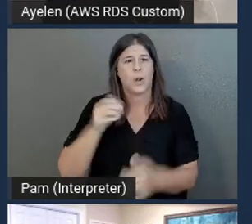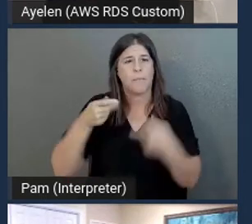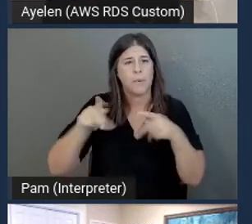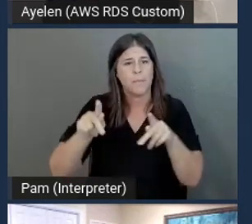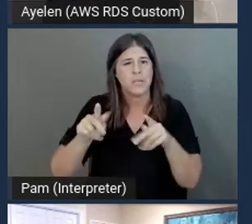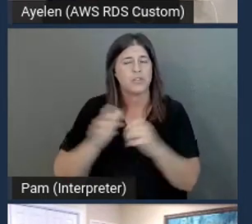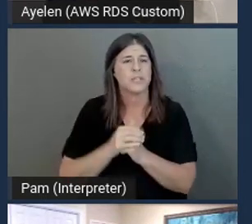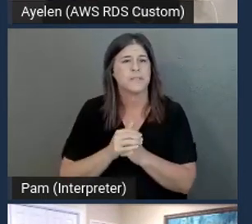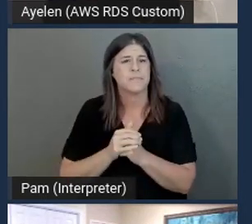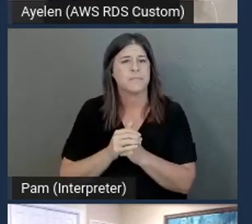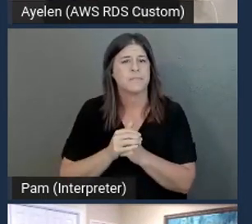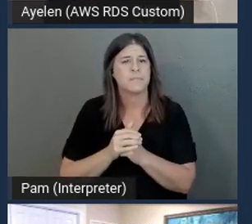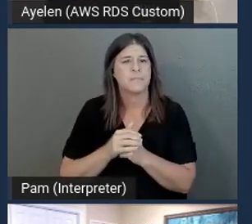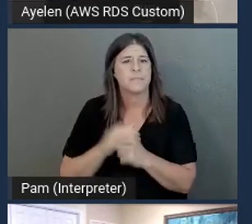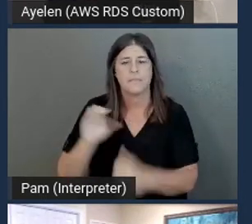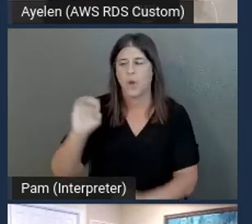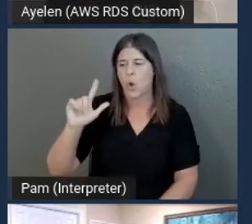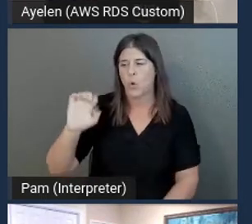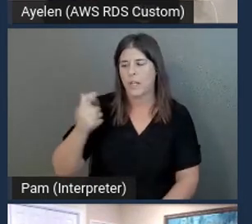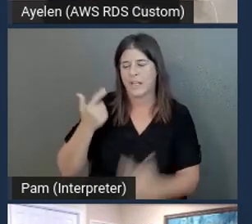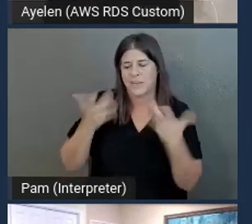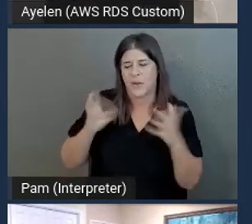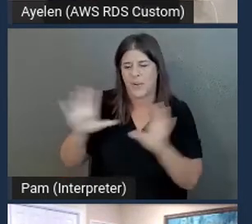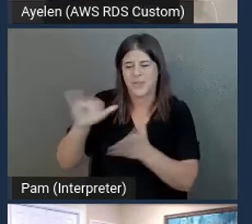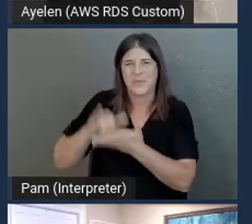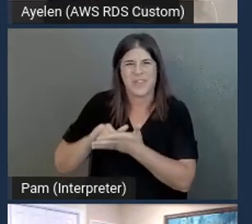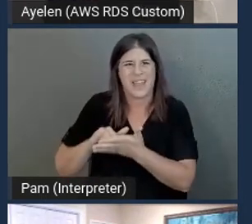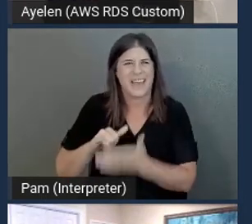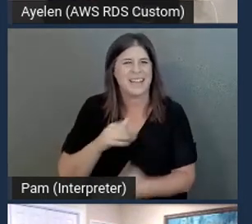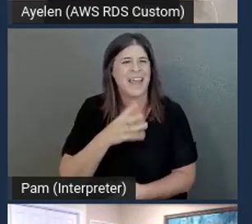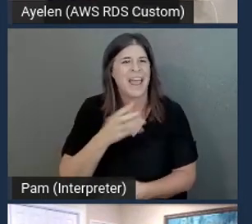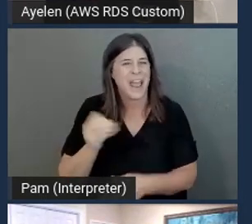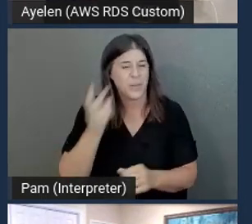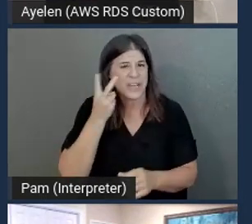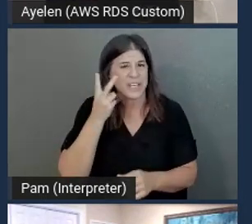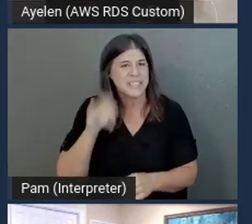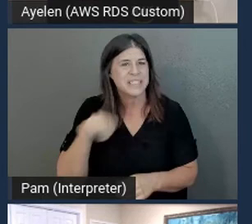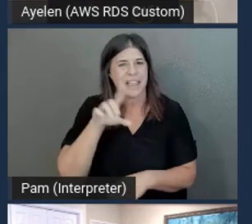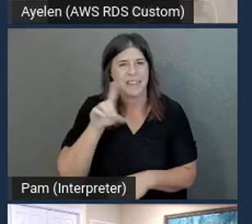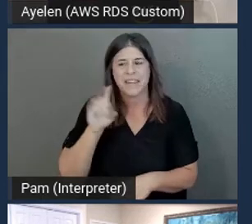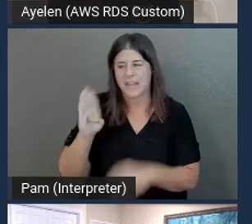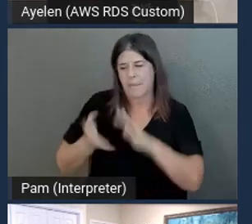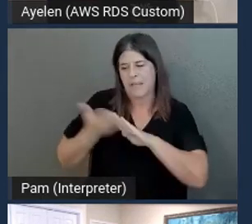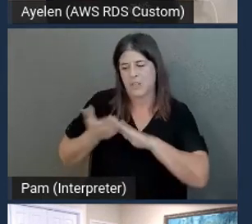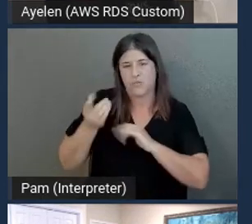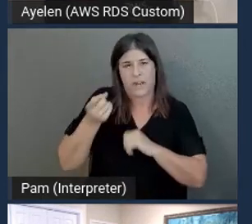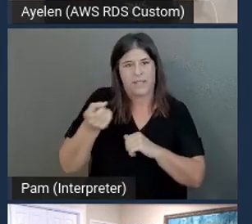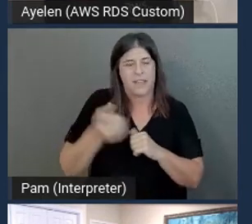which Oleg is already doing.(chuckles) And we can see that the database is running here,